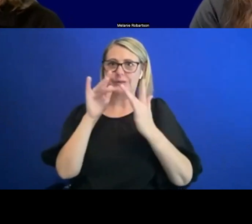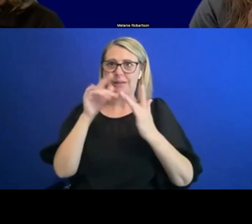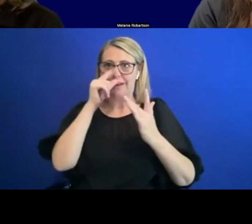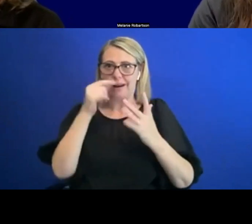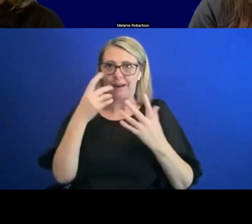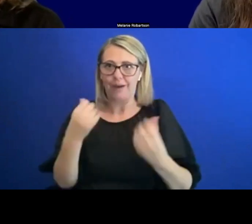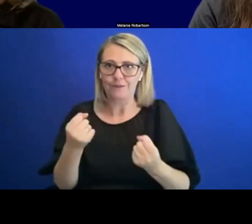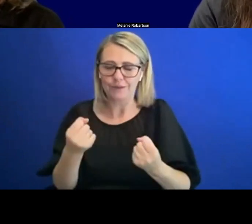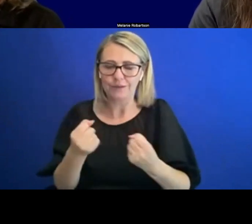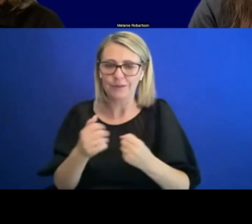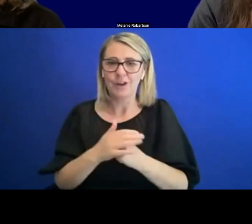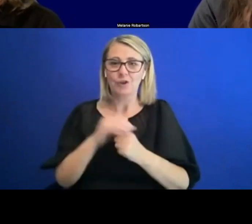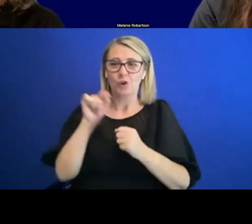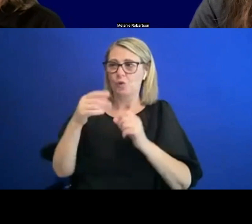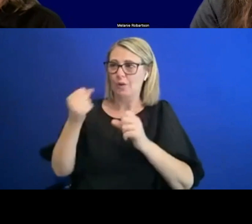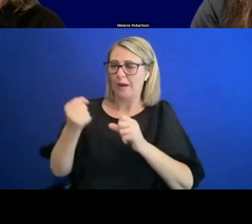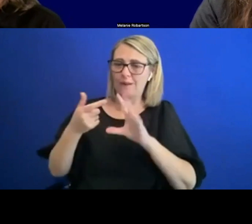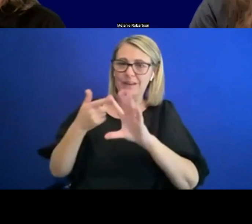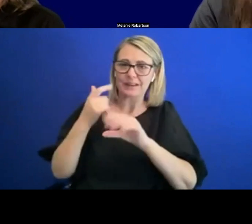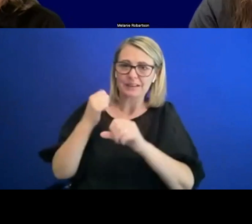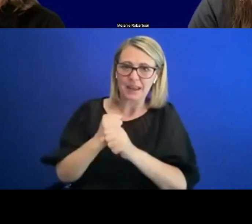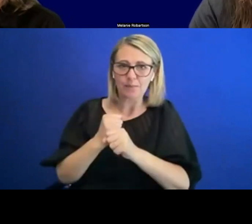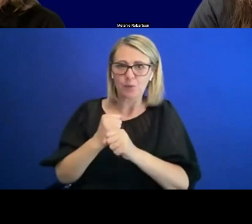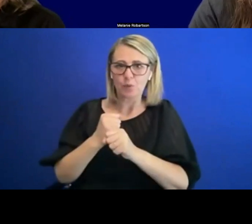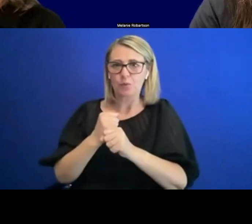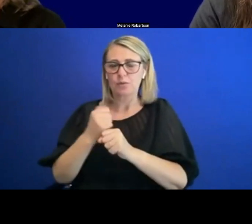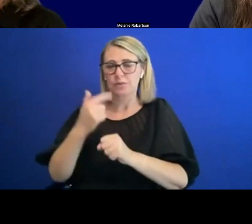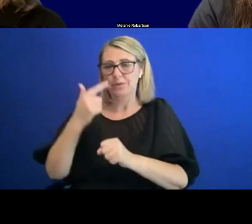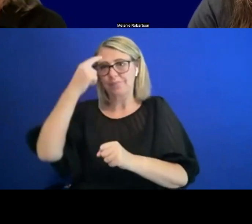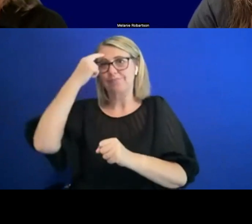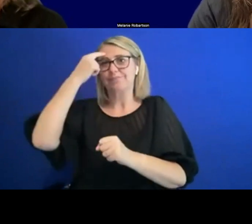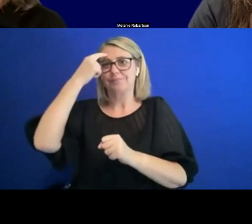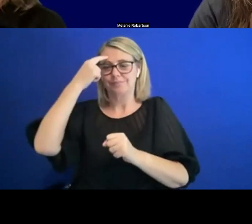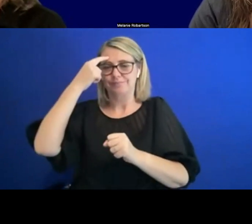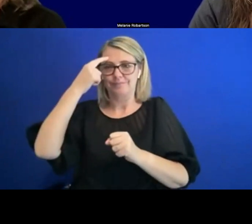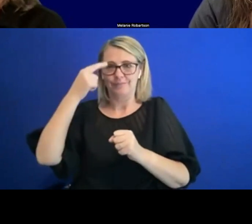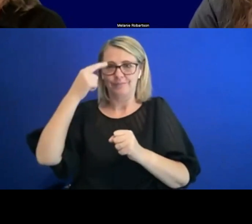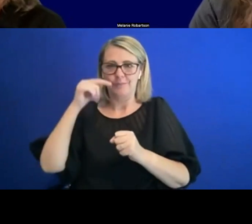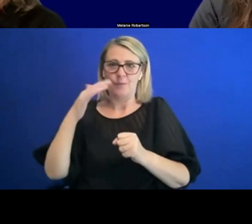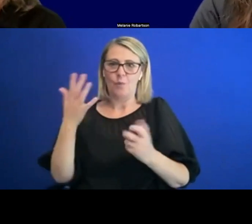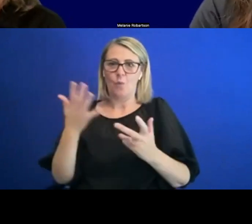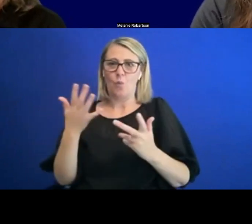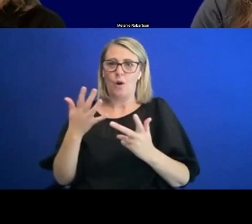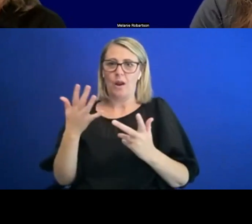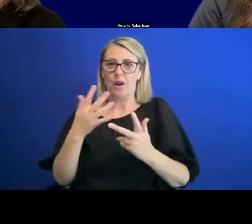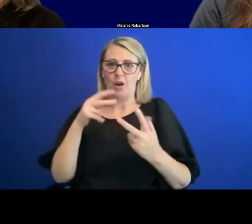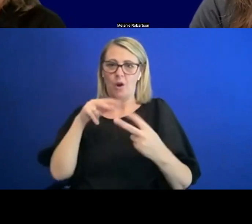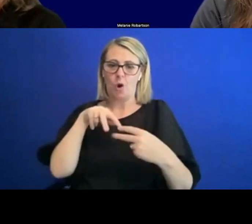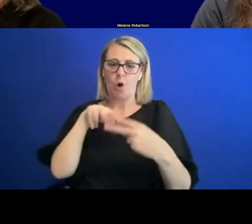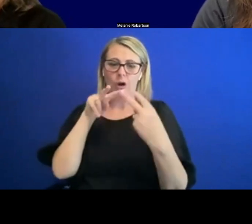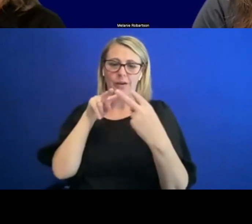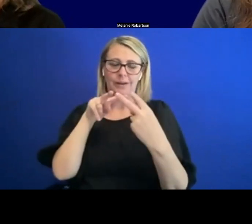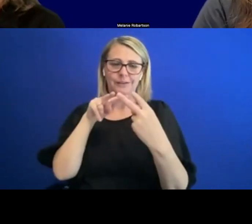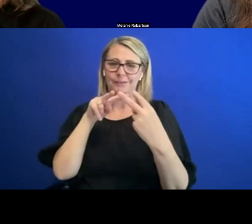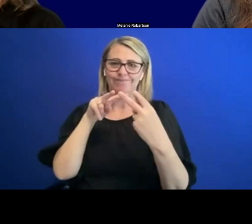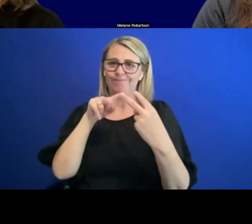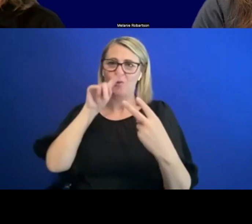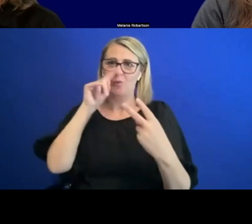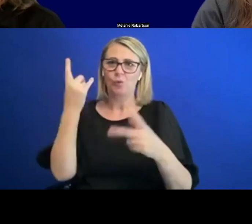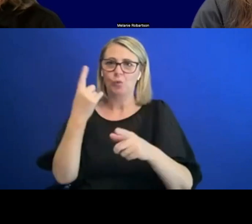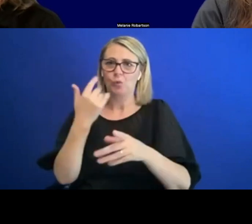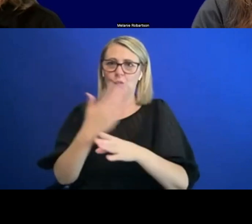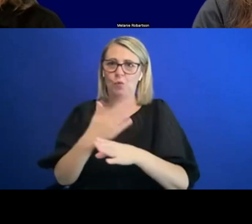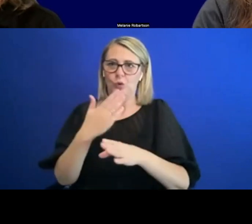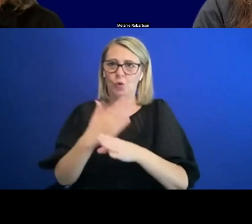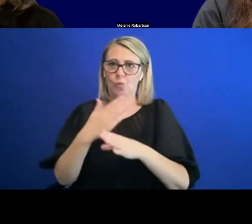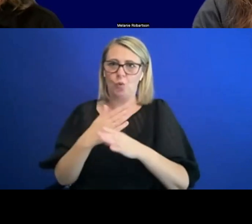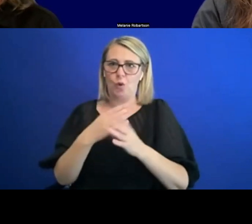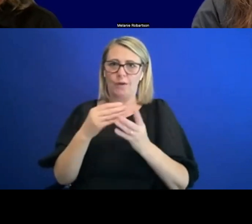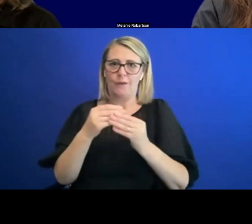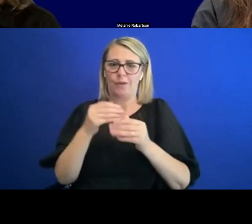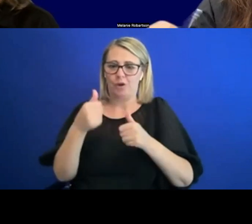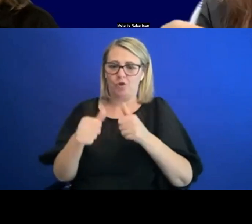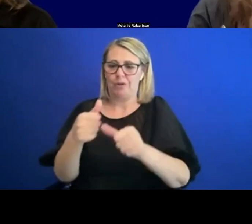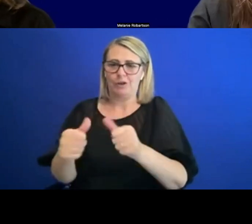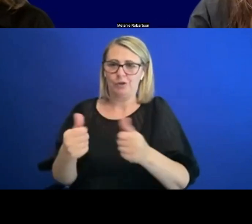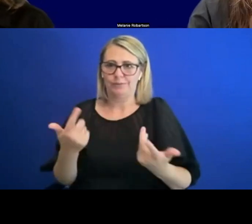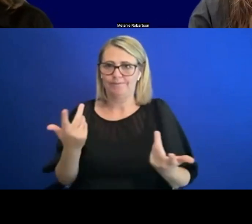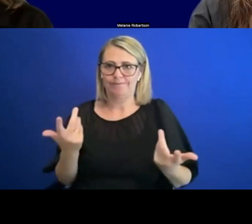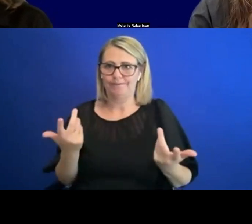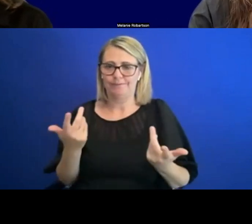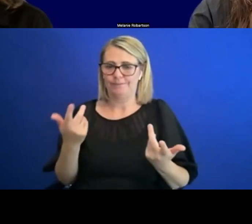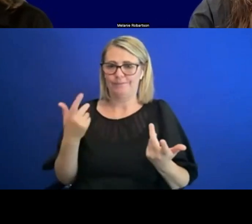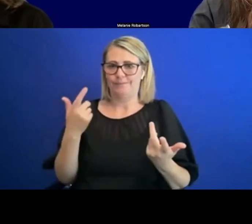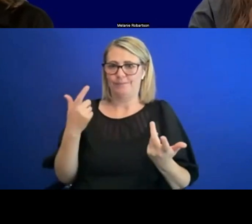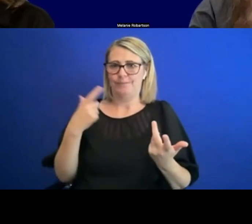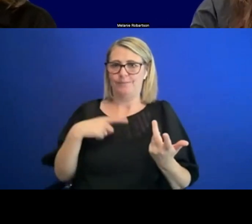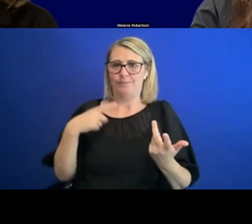or examples that spring to mind where eye contact couldn't be used as a foundation but due to the